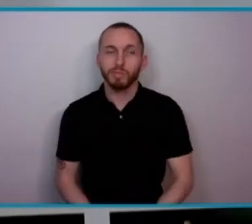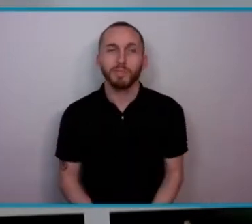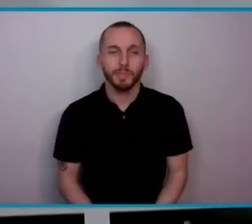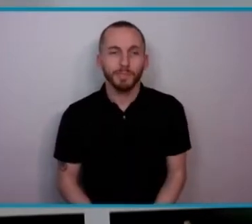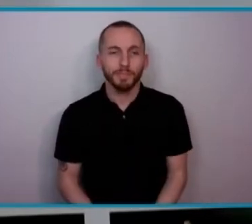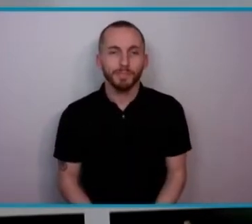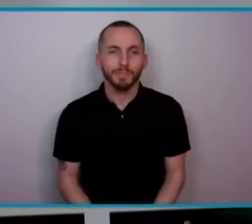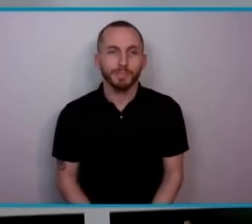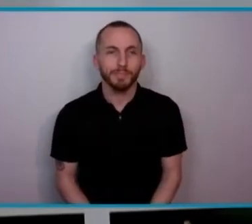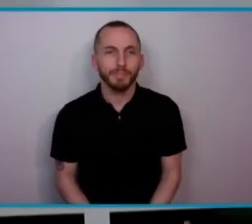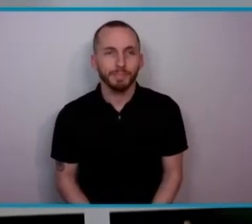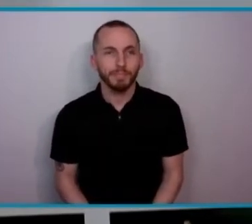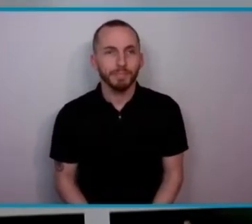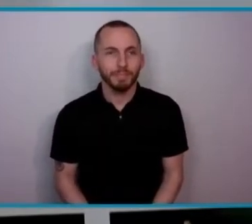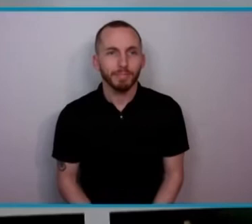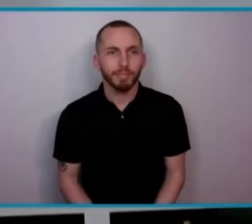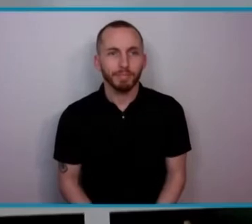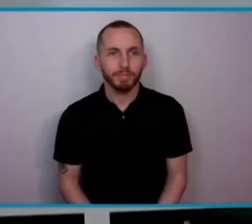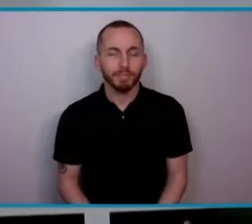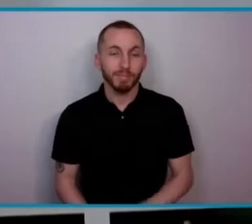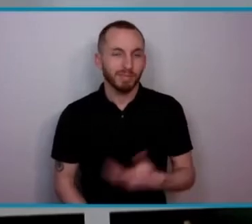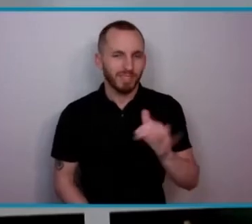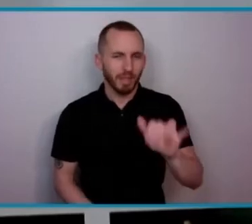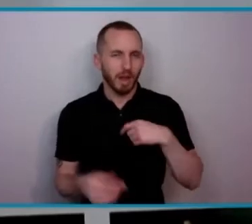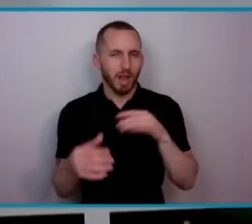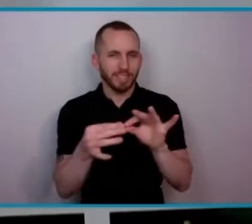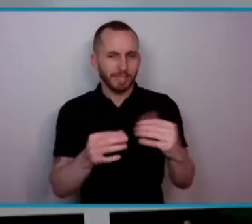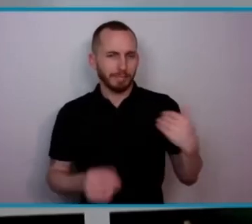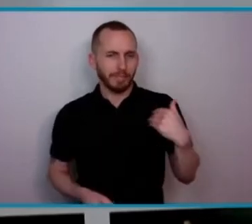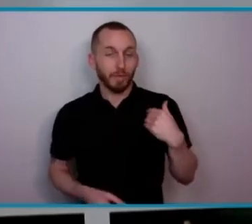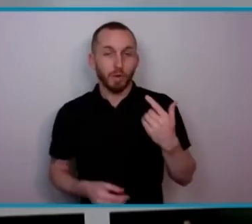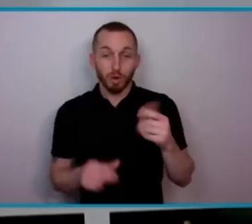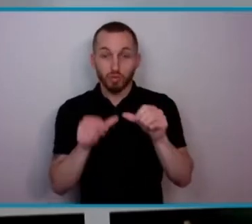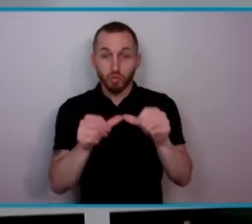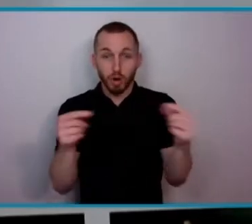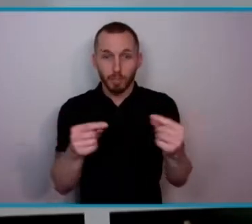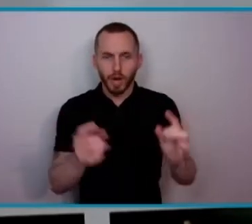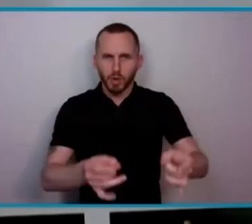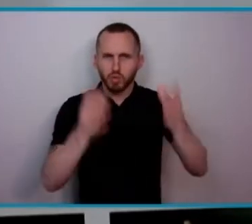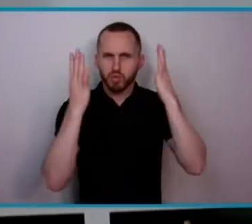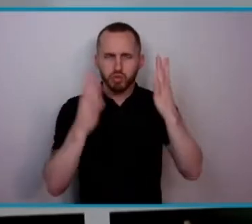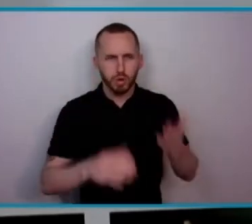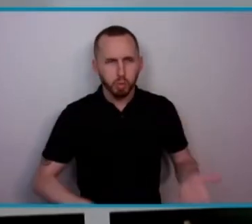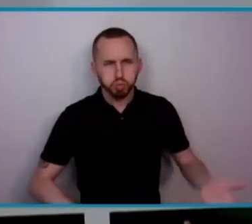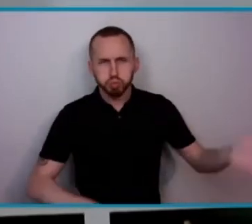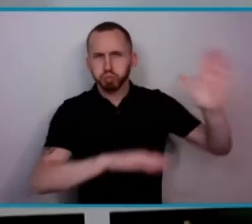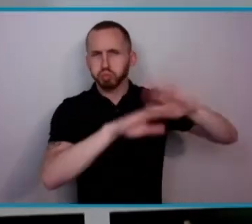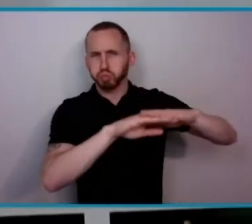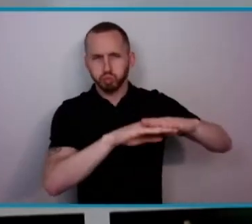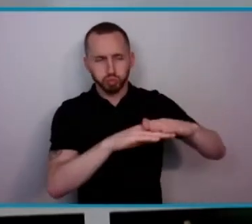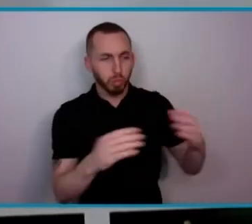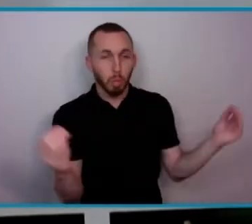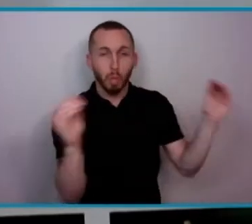chronic pain is much higher in the military. Up to 86 percent for service members who also